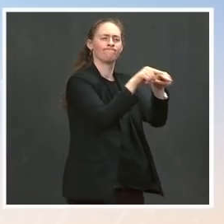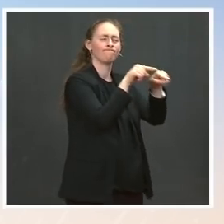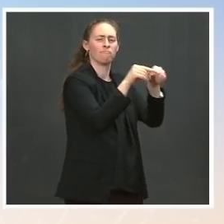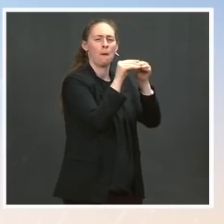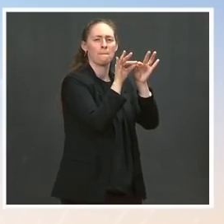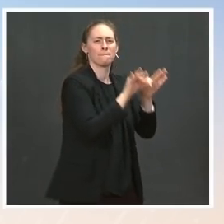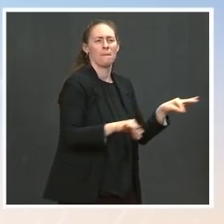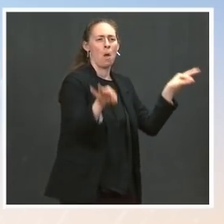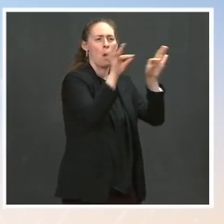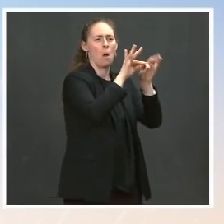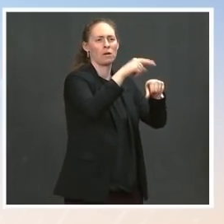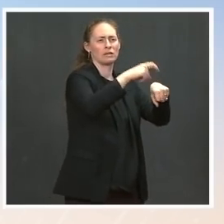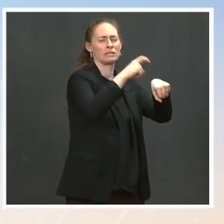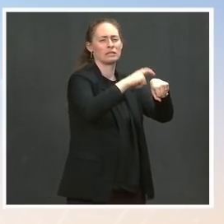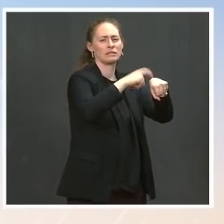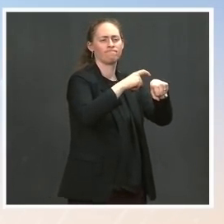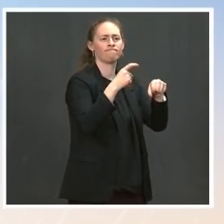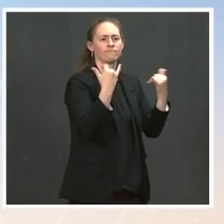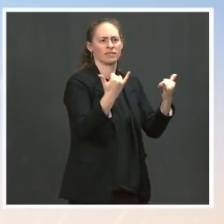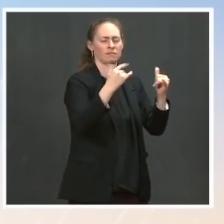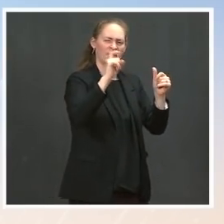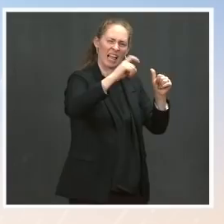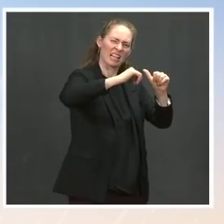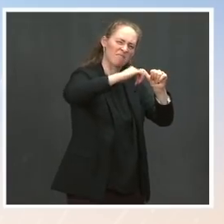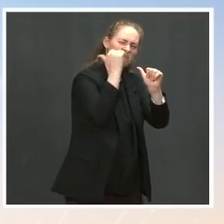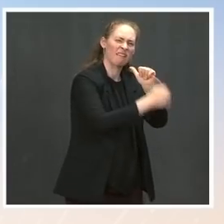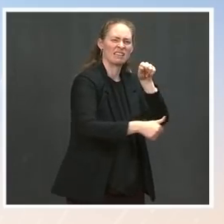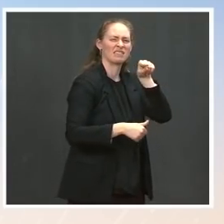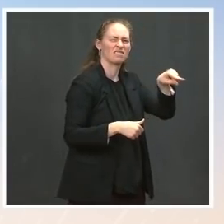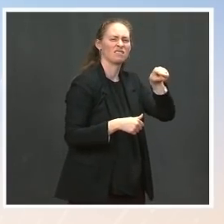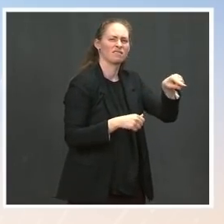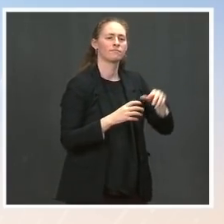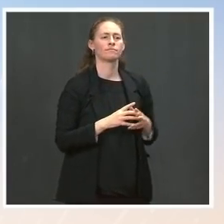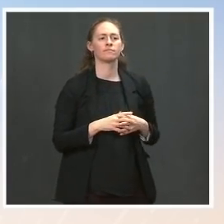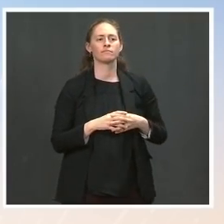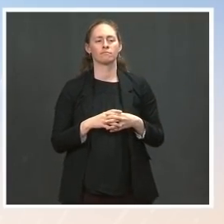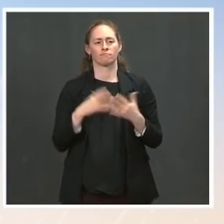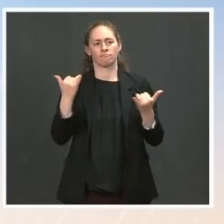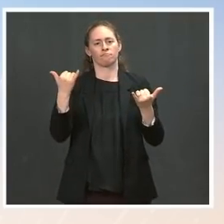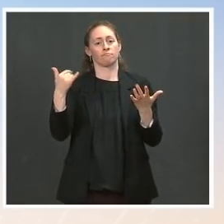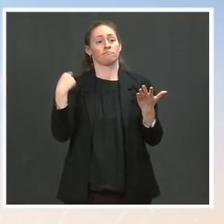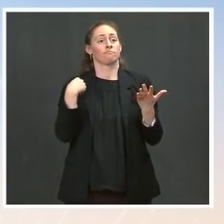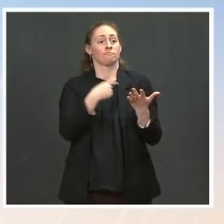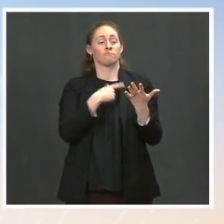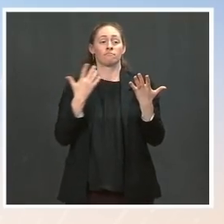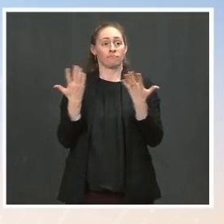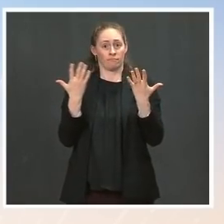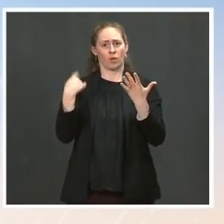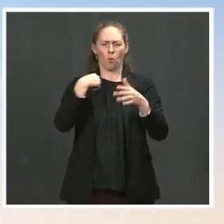There are steps that we certainly will work in conjunction to take as they are possible.